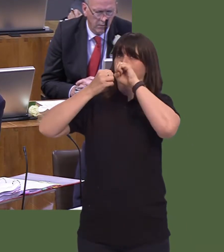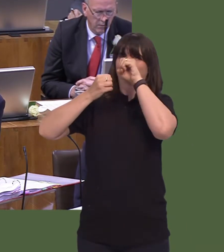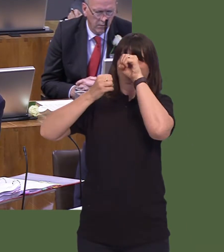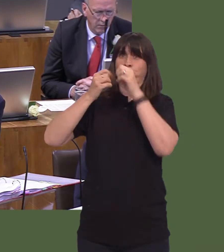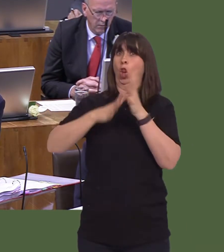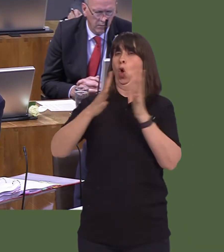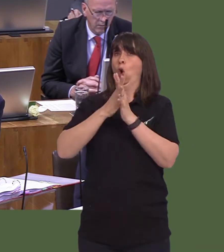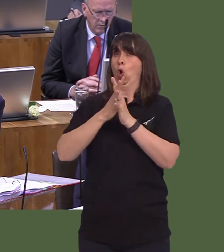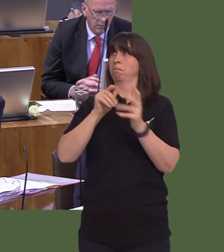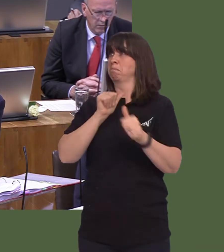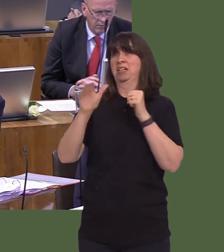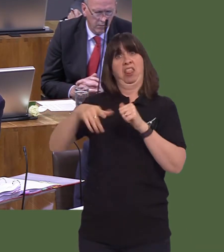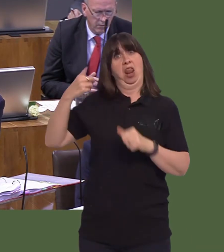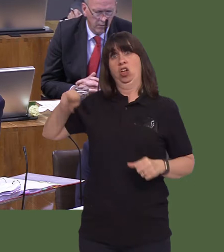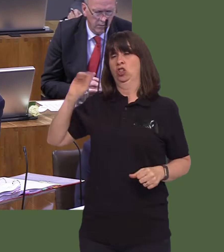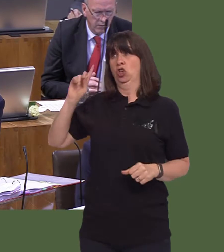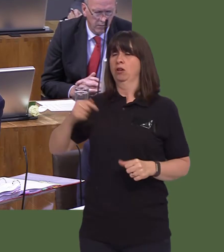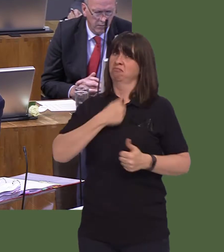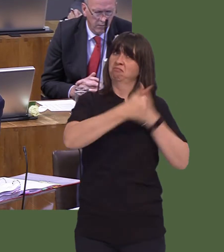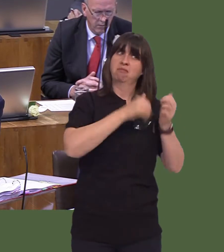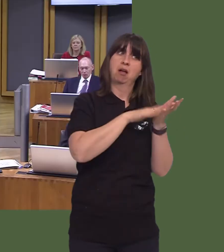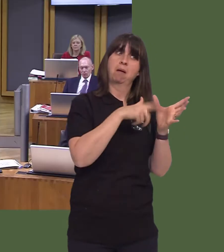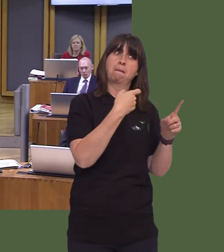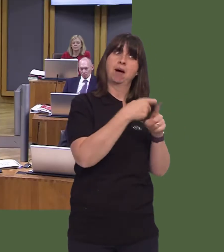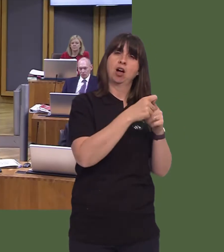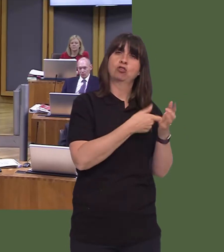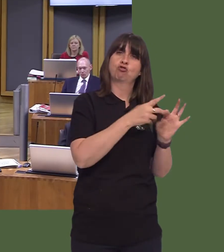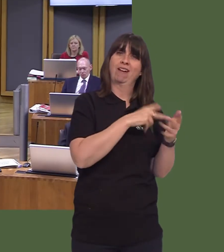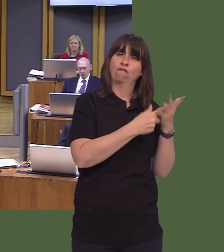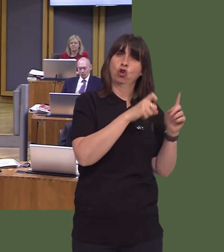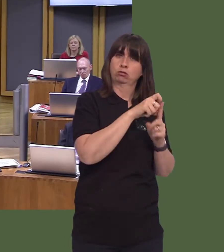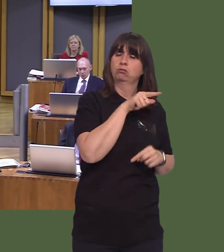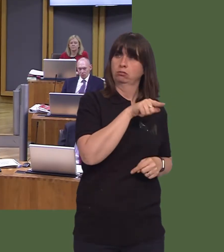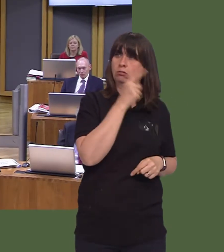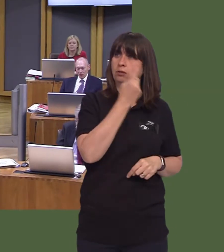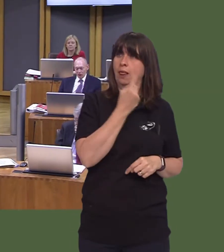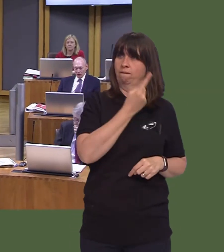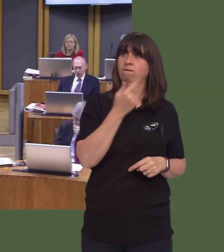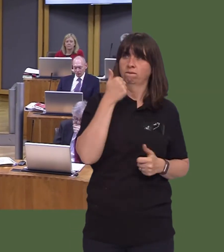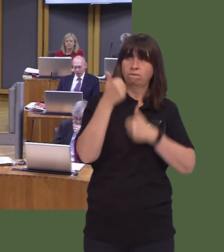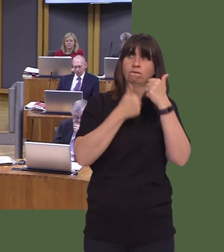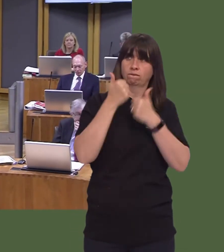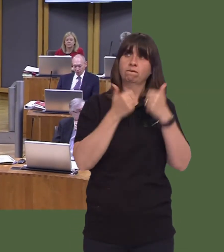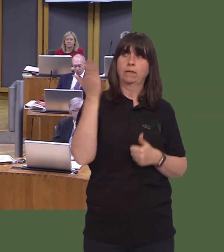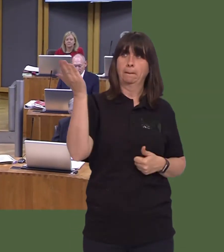I certainly pay tribute to my colleague, Mark Drakeford, for the work that he did on a week-to-week basis in coming to the agreement that we did.